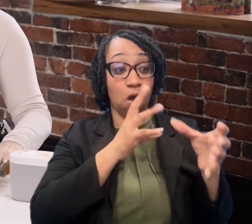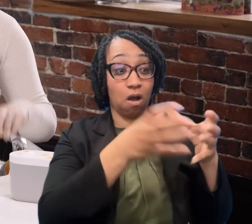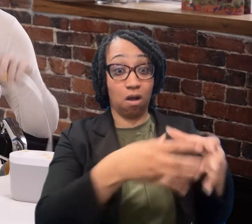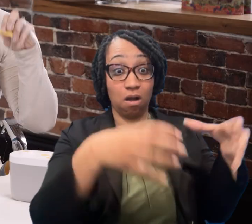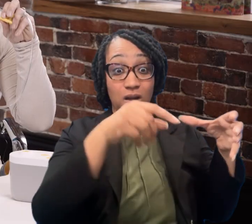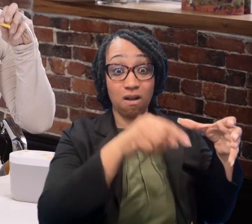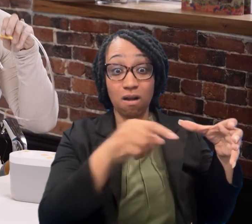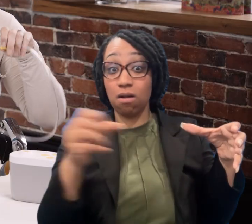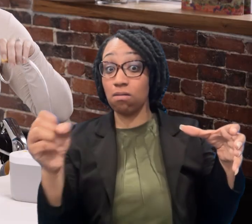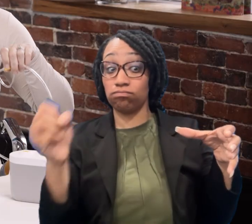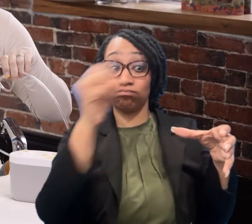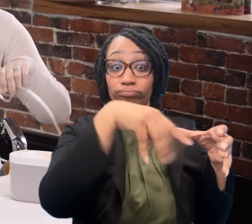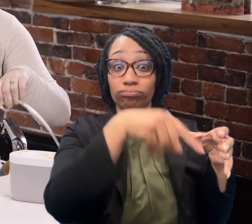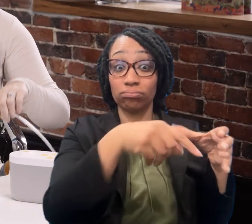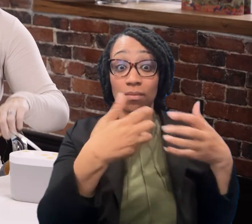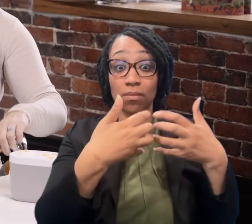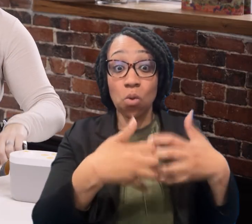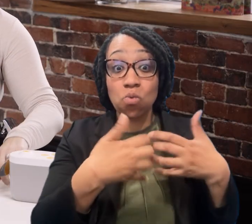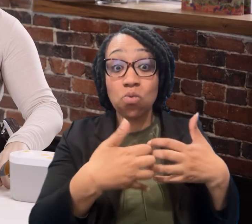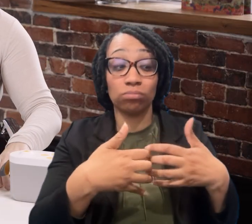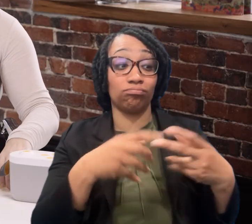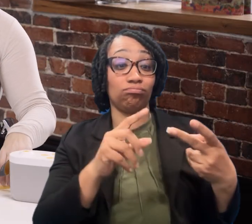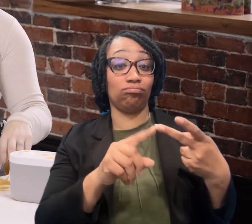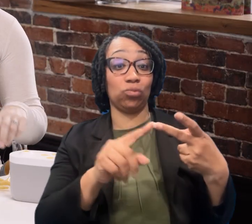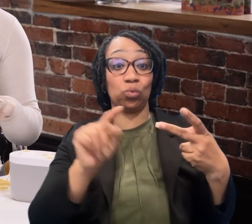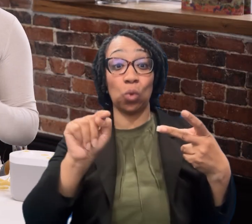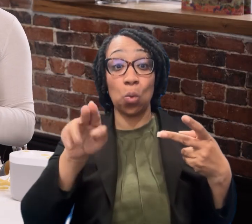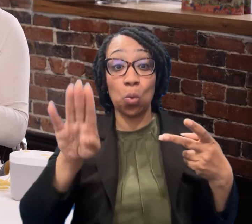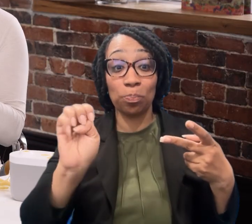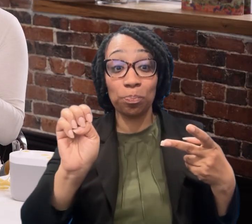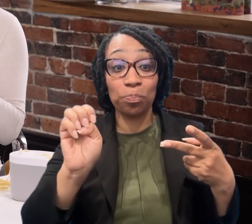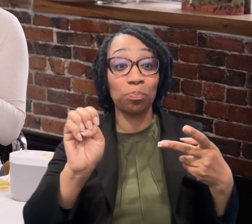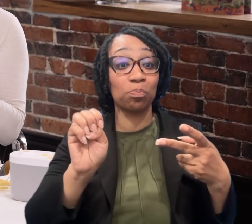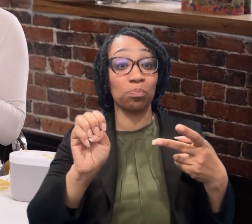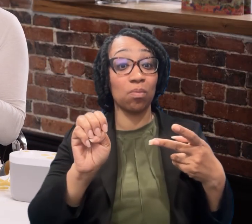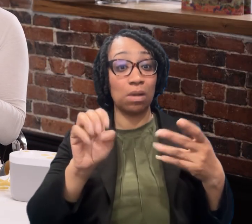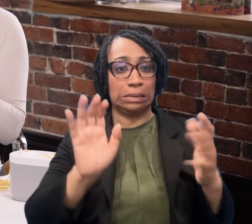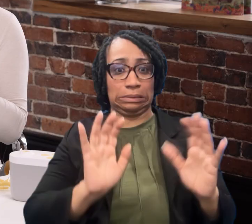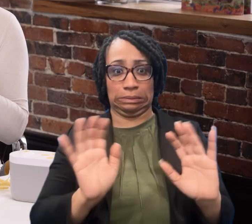and the tubing. Because both of them are considered closed systems with this membrane here,